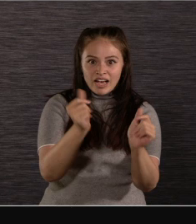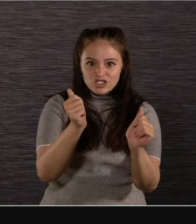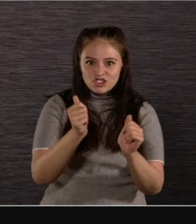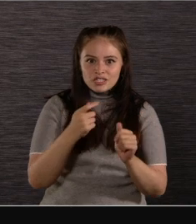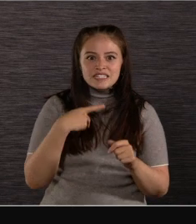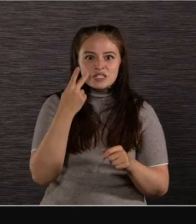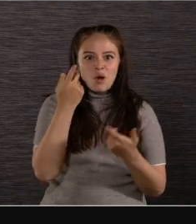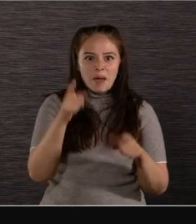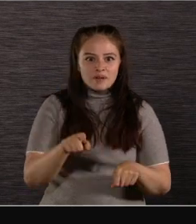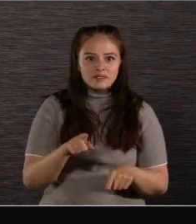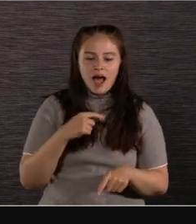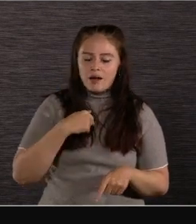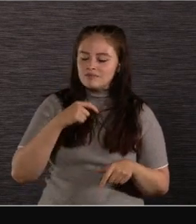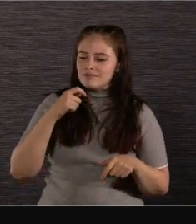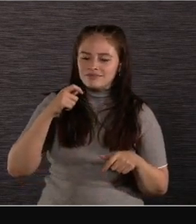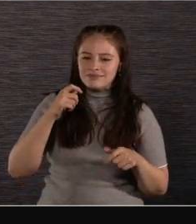Stoked.